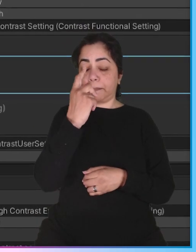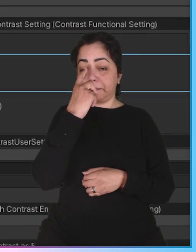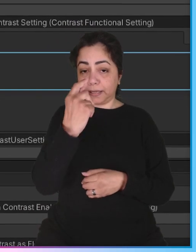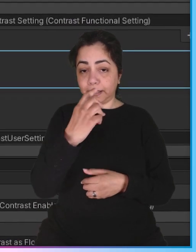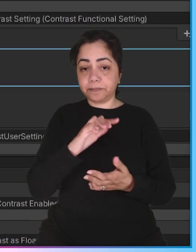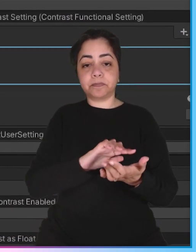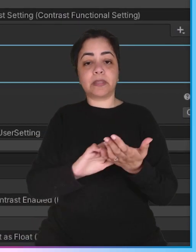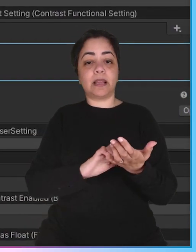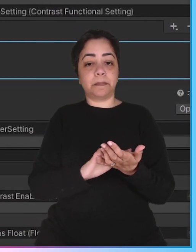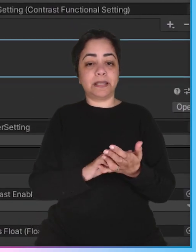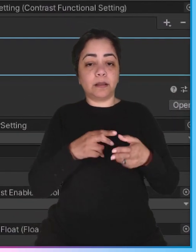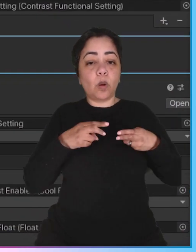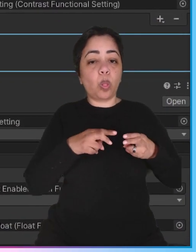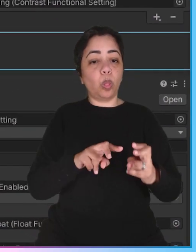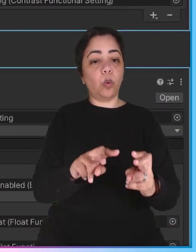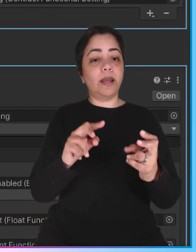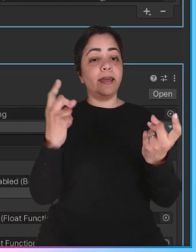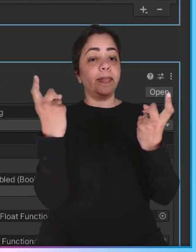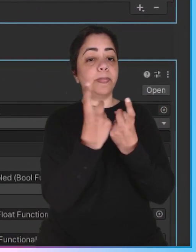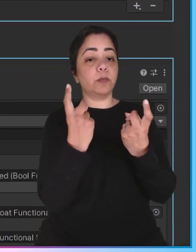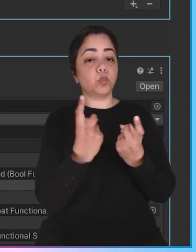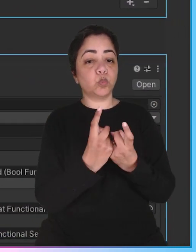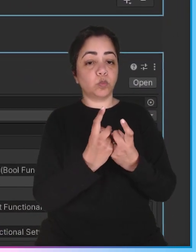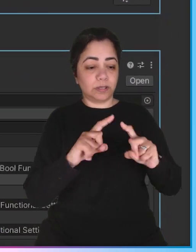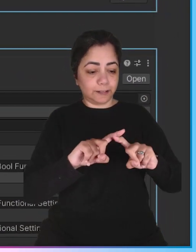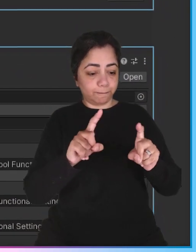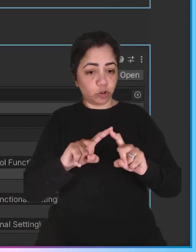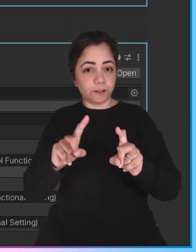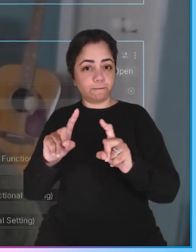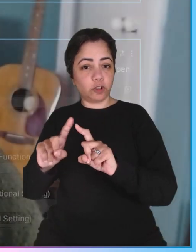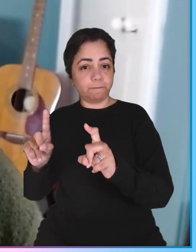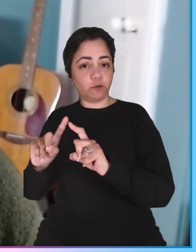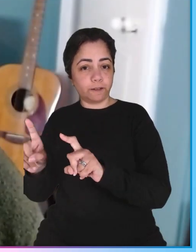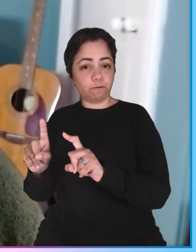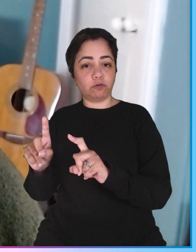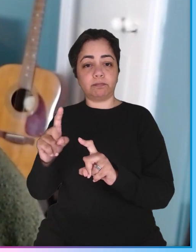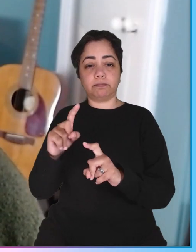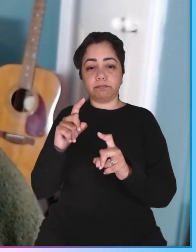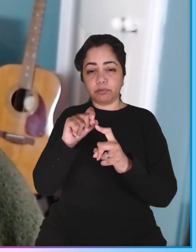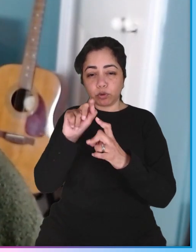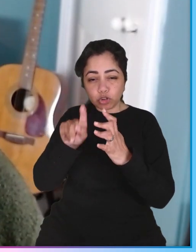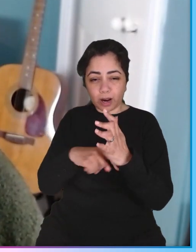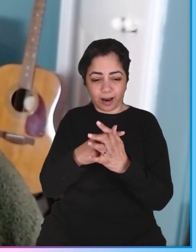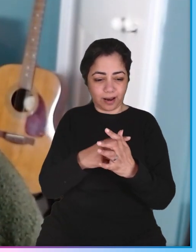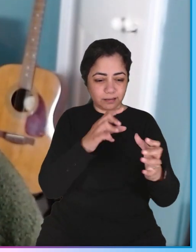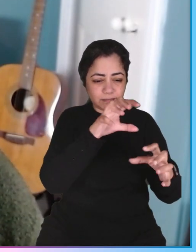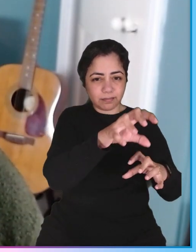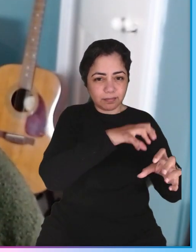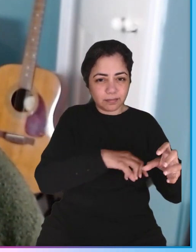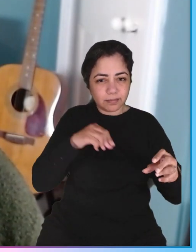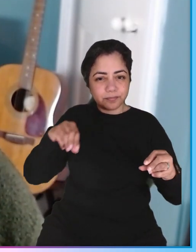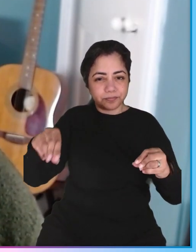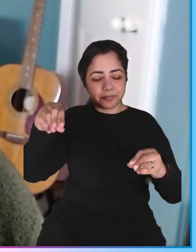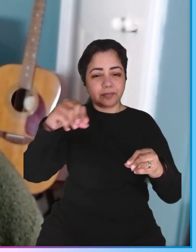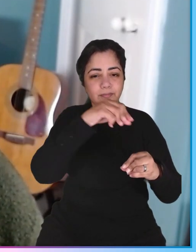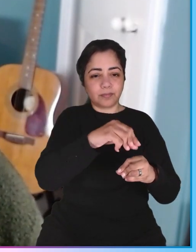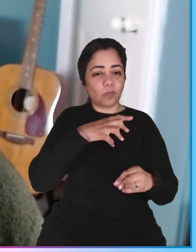for settings that can be easily ported across projects. This also gives us access to developer facing settings